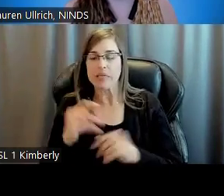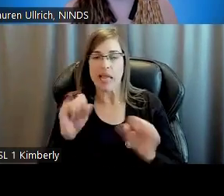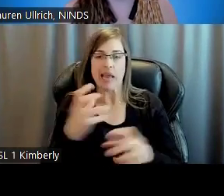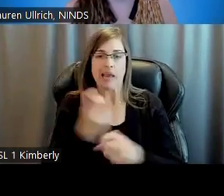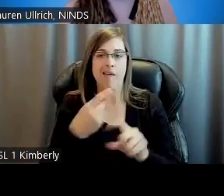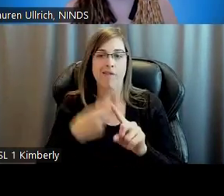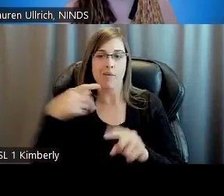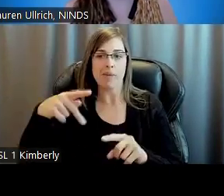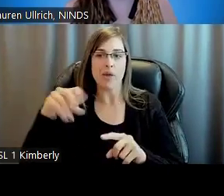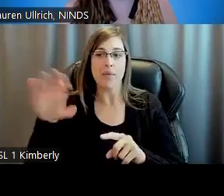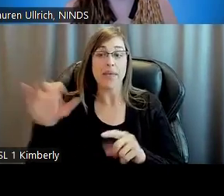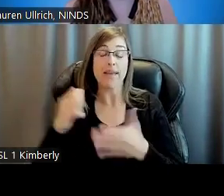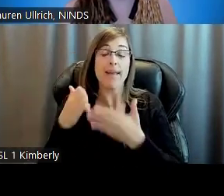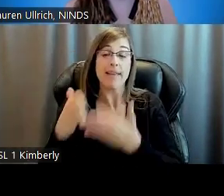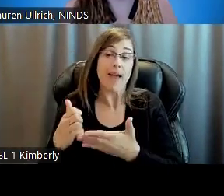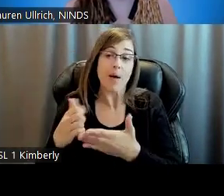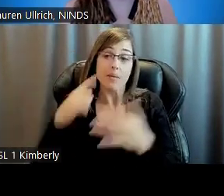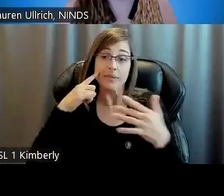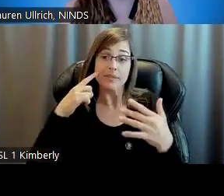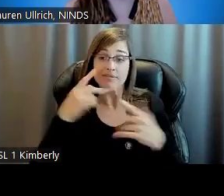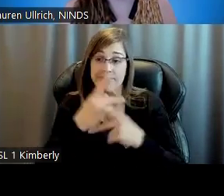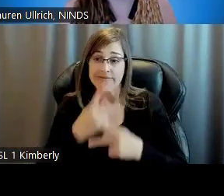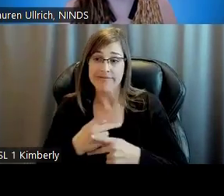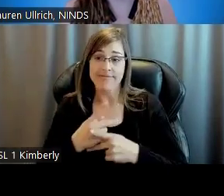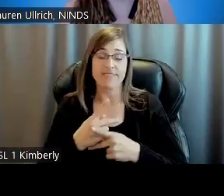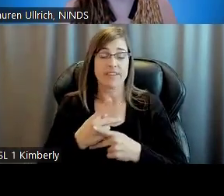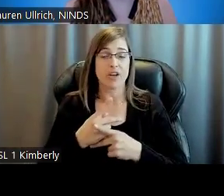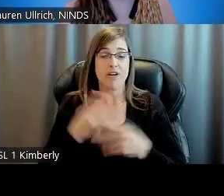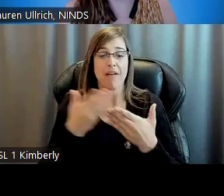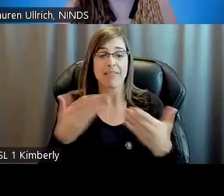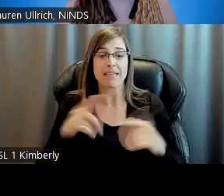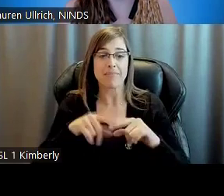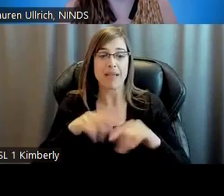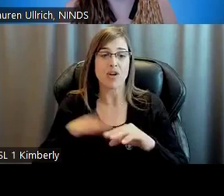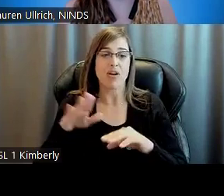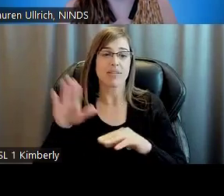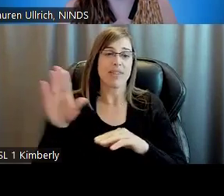and they can kind of help you decipher things just based on their knowledge of the system.